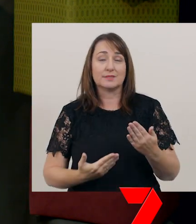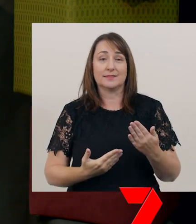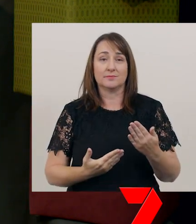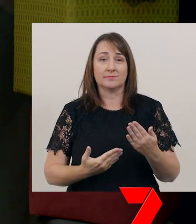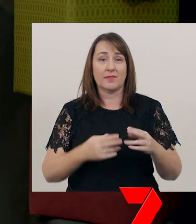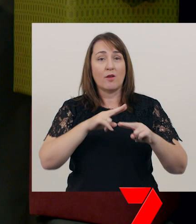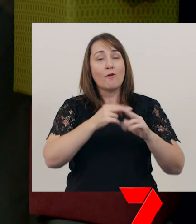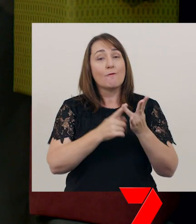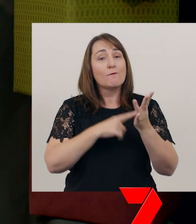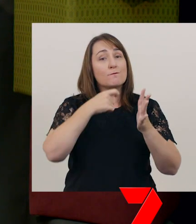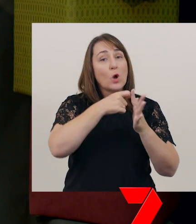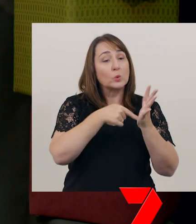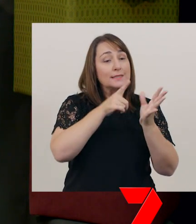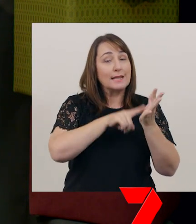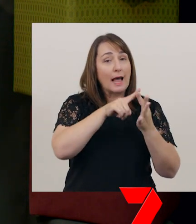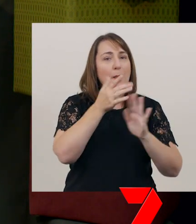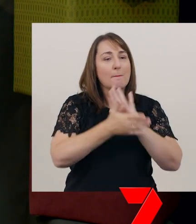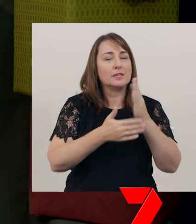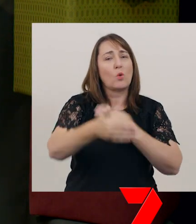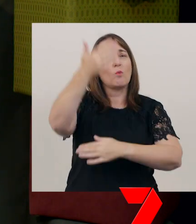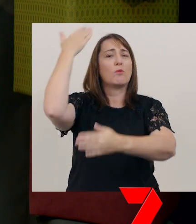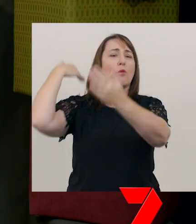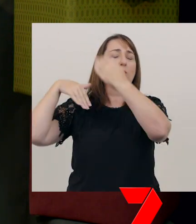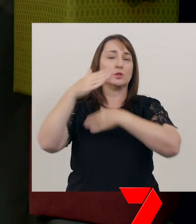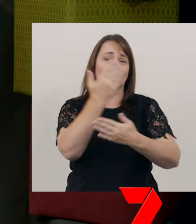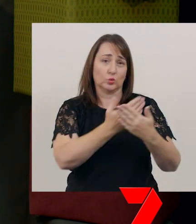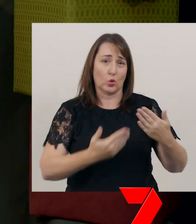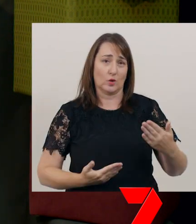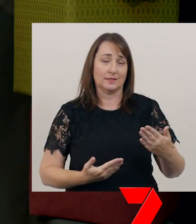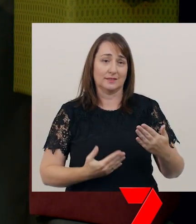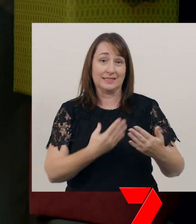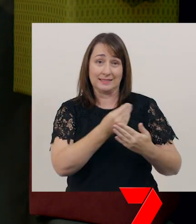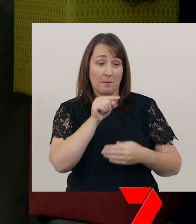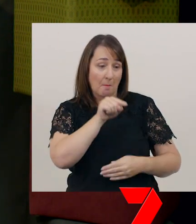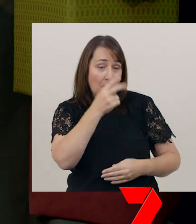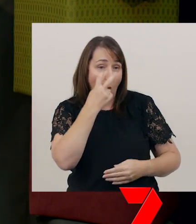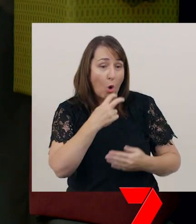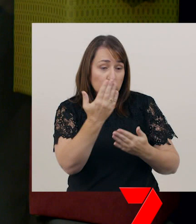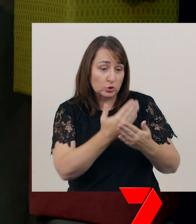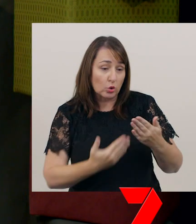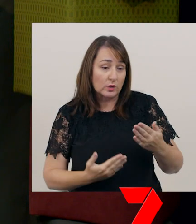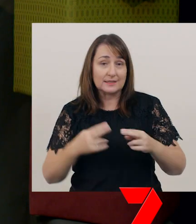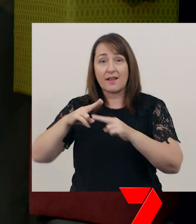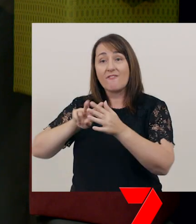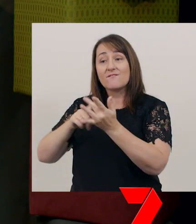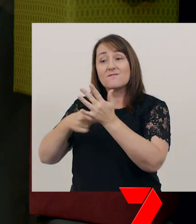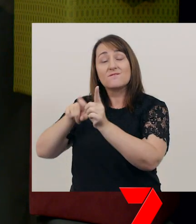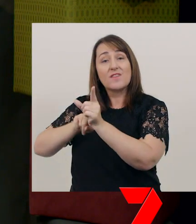We learnt that folktales are stories from long ago. We also learnt that some of these old stories, like folktales and fairy tales,